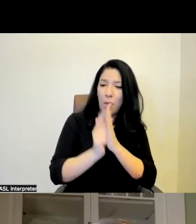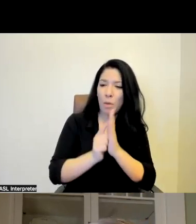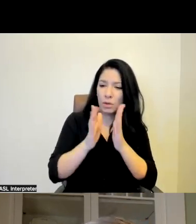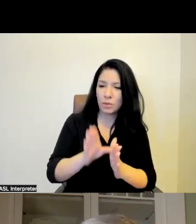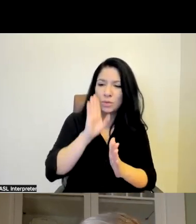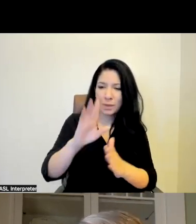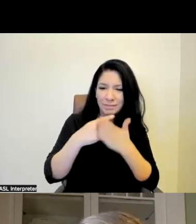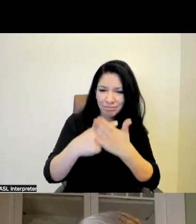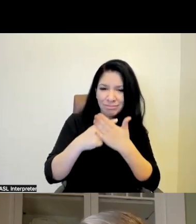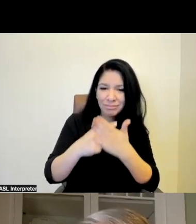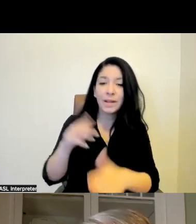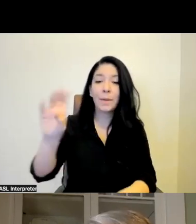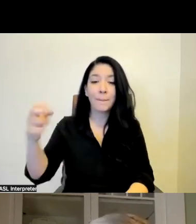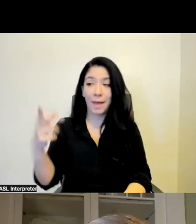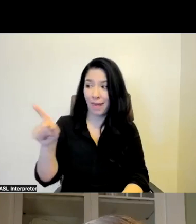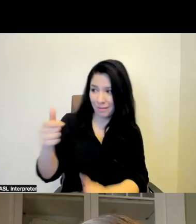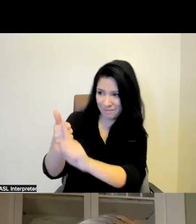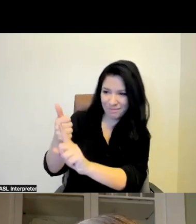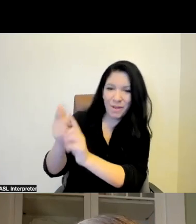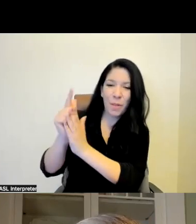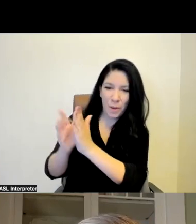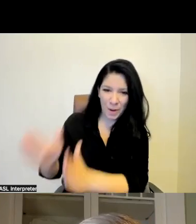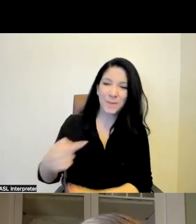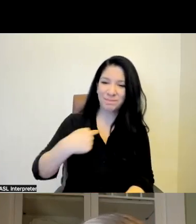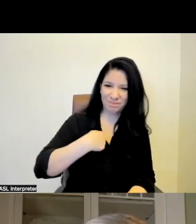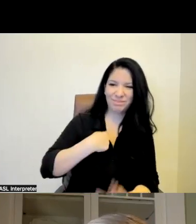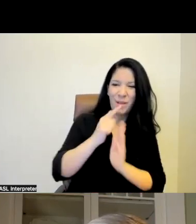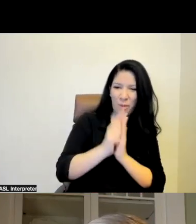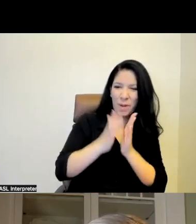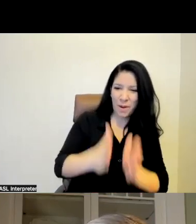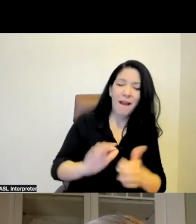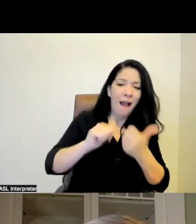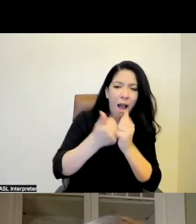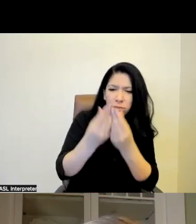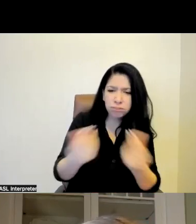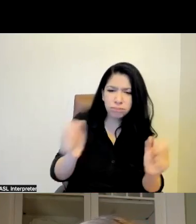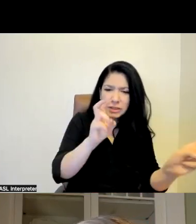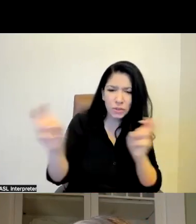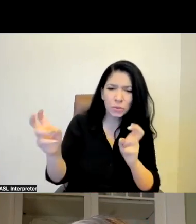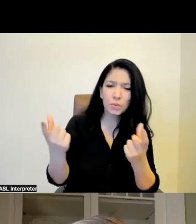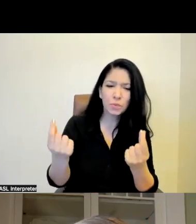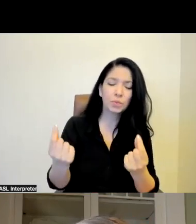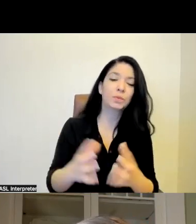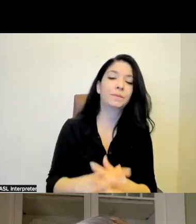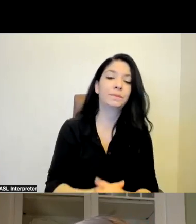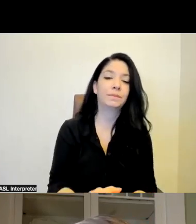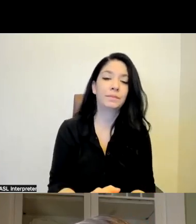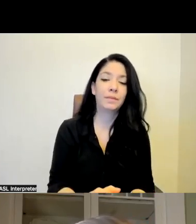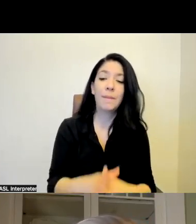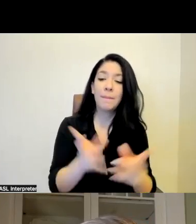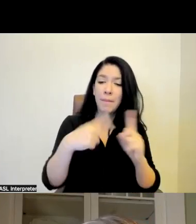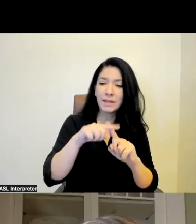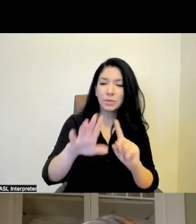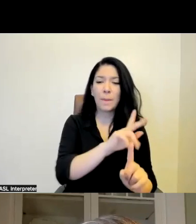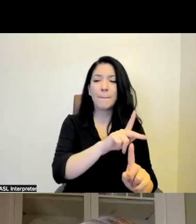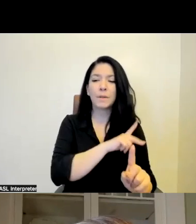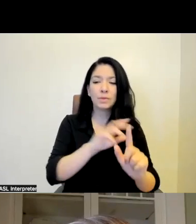Beth is a lawyer, I'm a lawyer. How to maybe resolve your personal situation and that